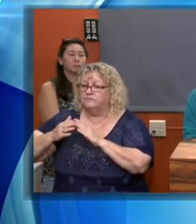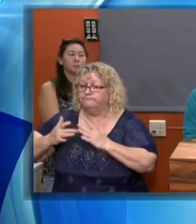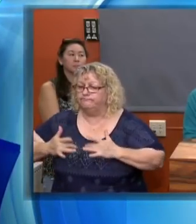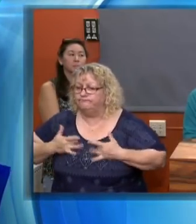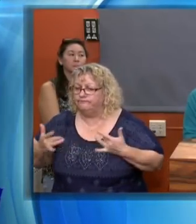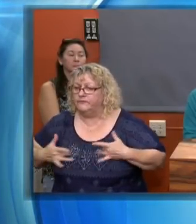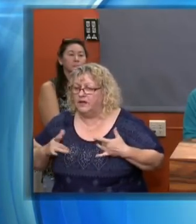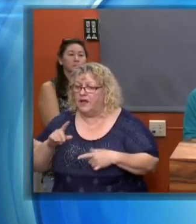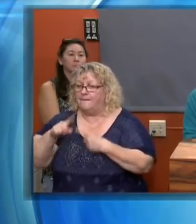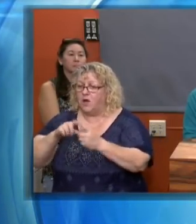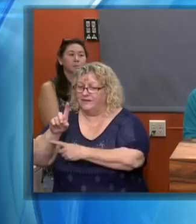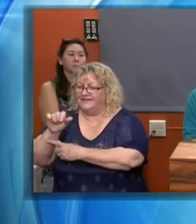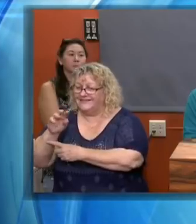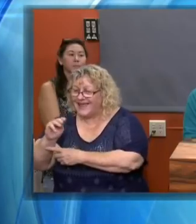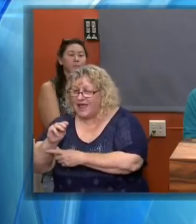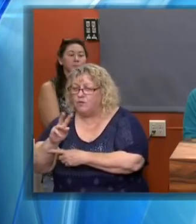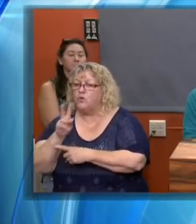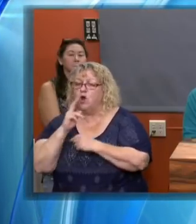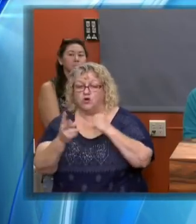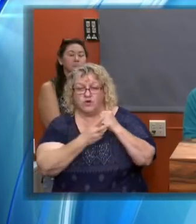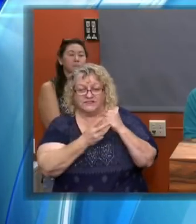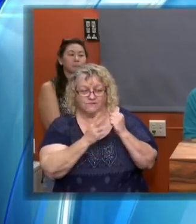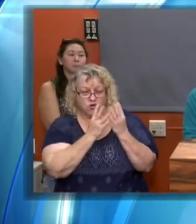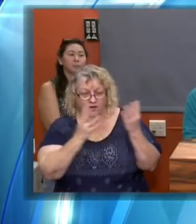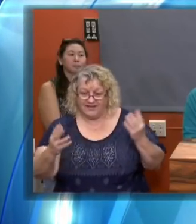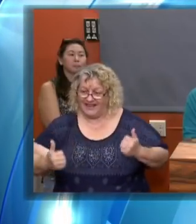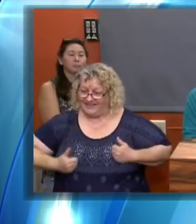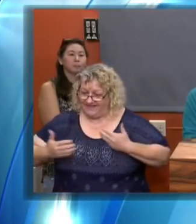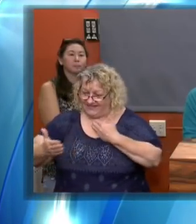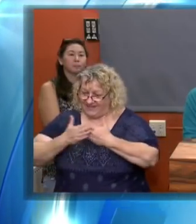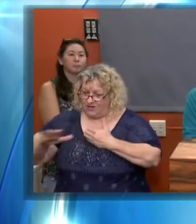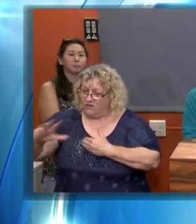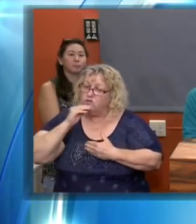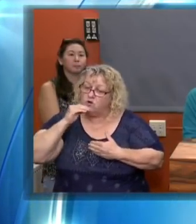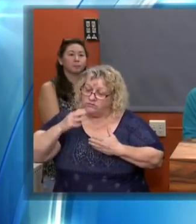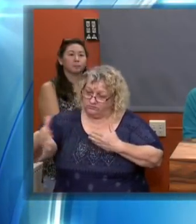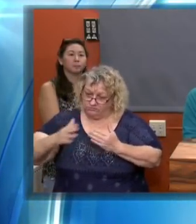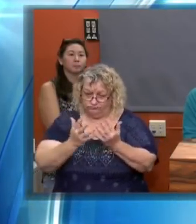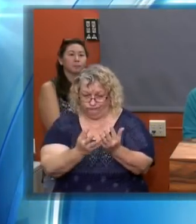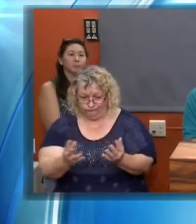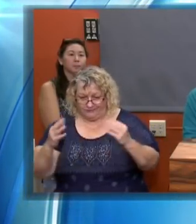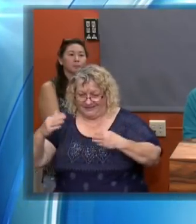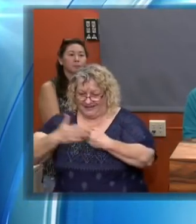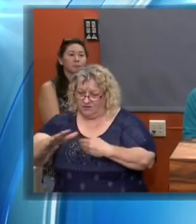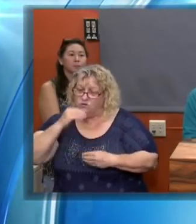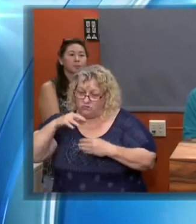AN OPPORTUNITY TO COMMUNICATE MORE TO OUR COMMUNITY ABOUT THESE DAMS, THAT THEY LIVE